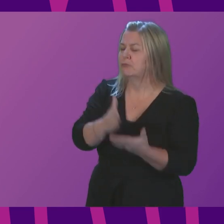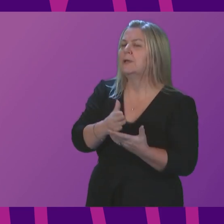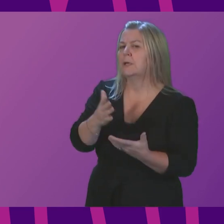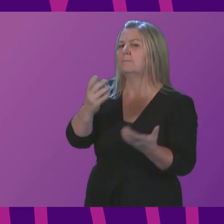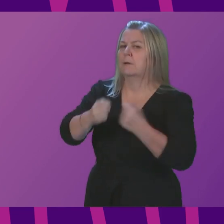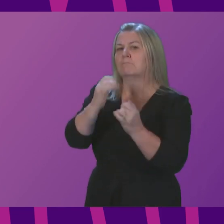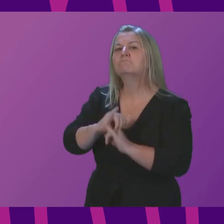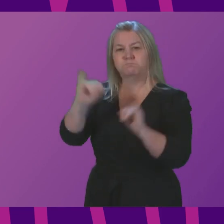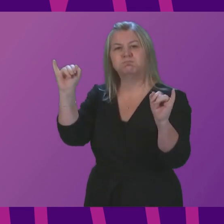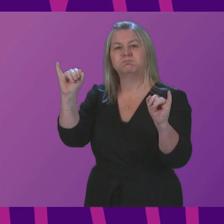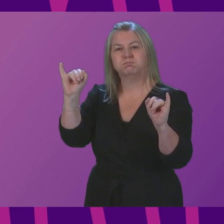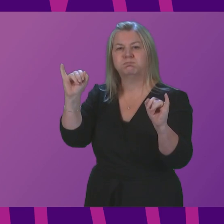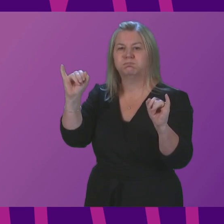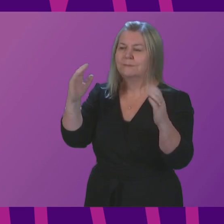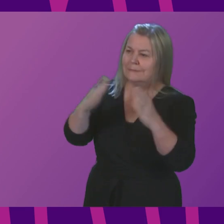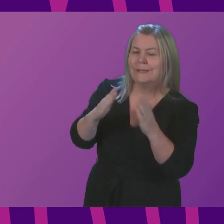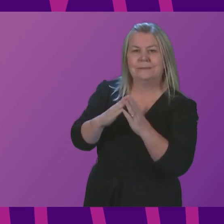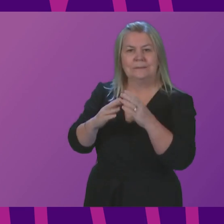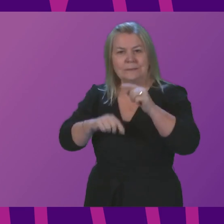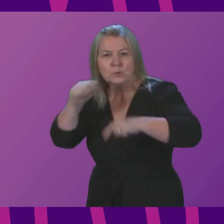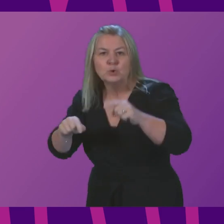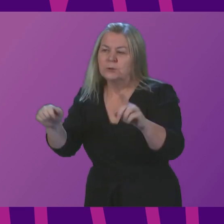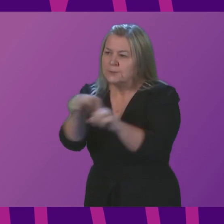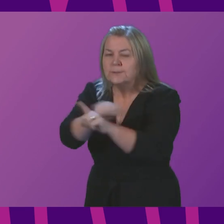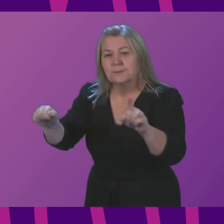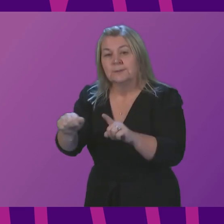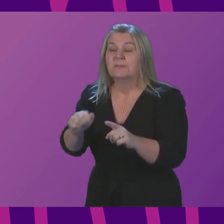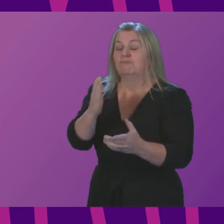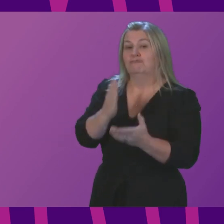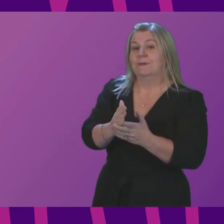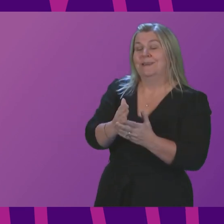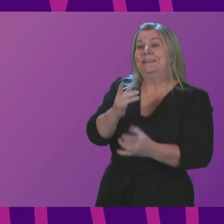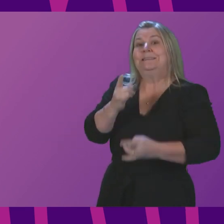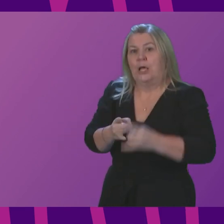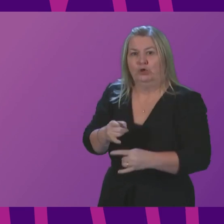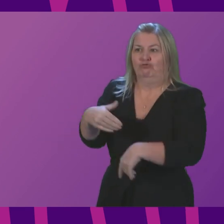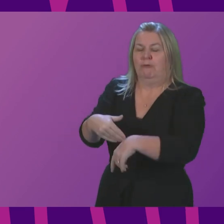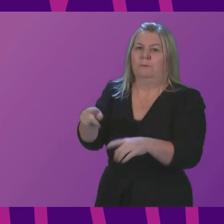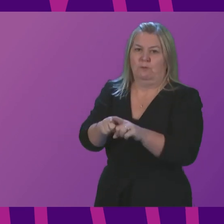the number of sexual crimes has more than doubled since 2007. We know that women suffer